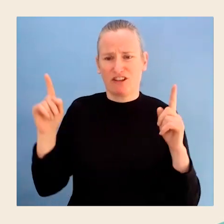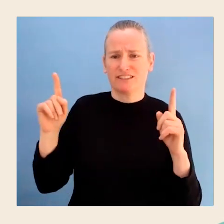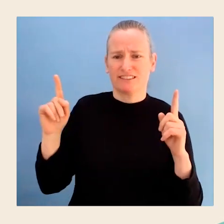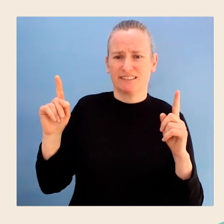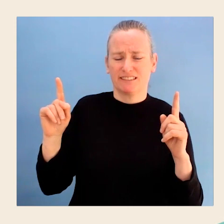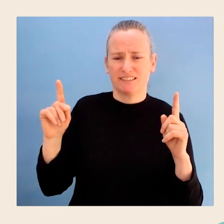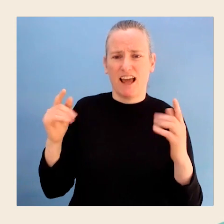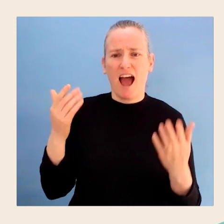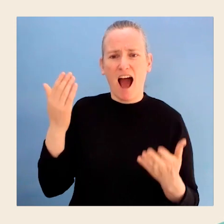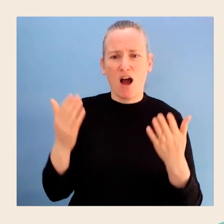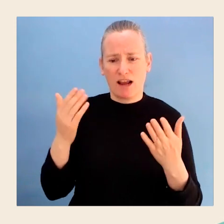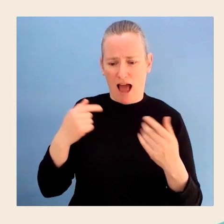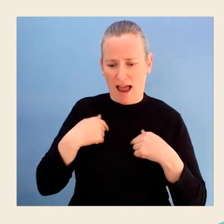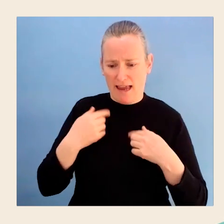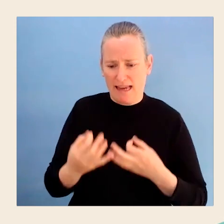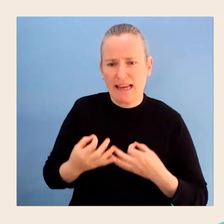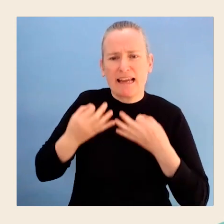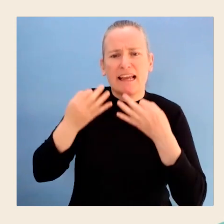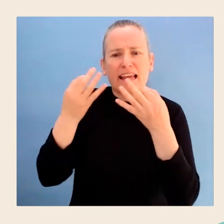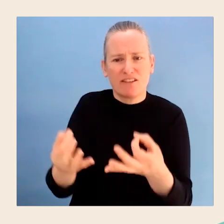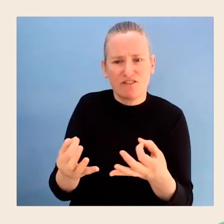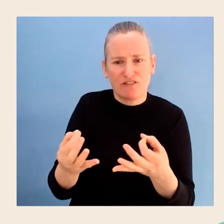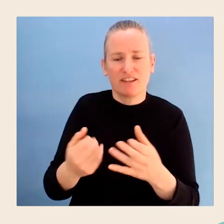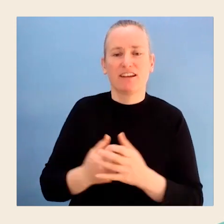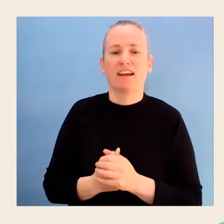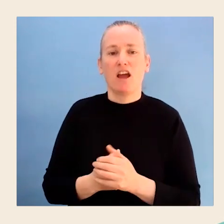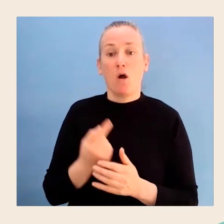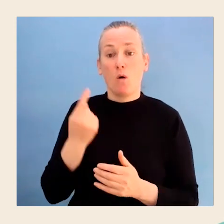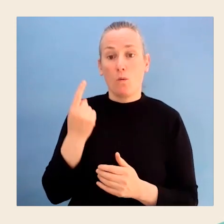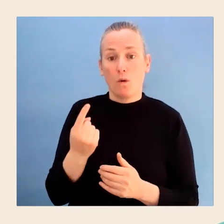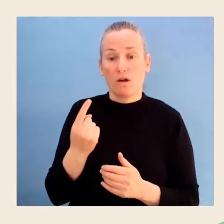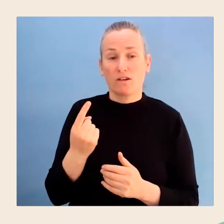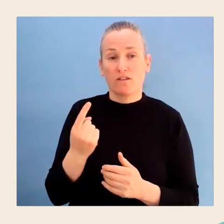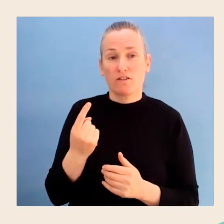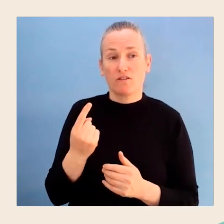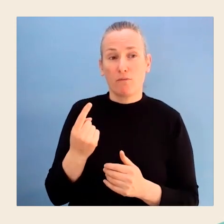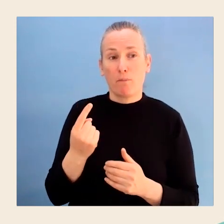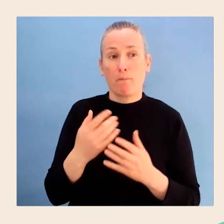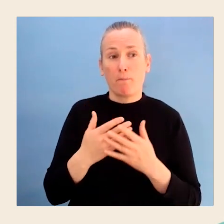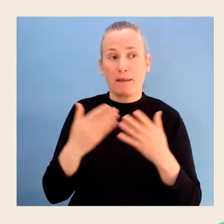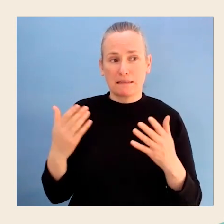How should I do that? And one of the biggest pet peeves of mine